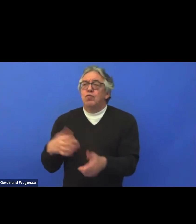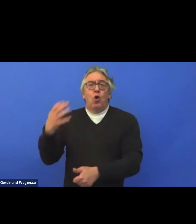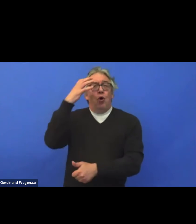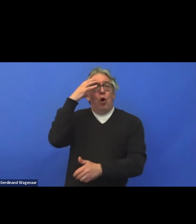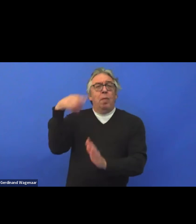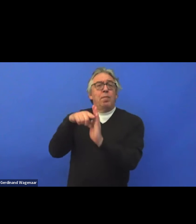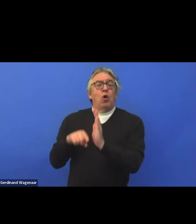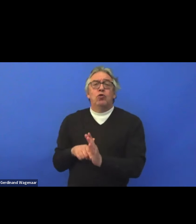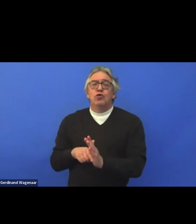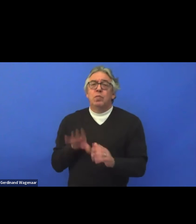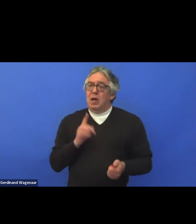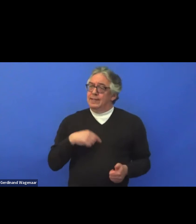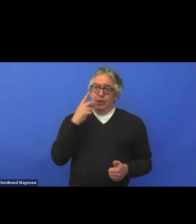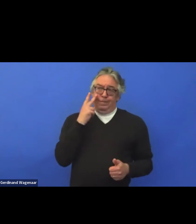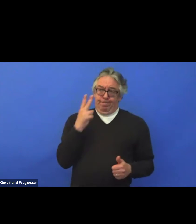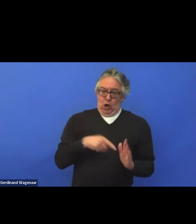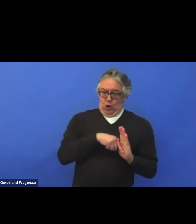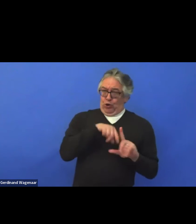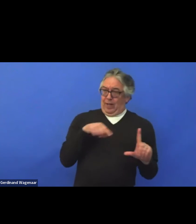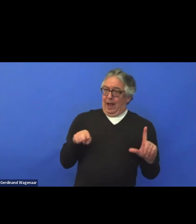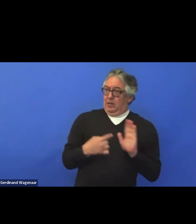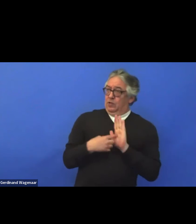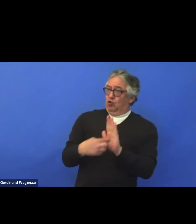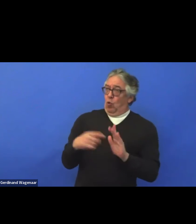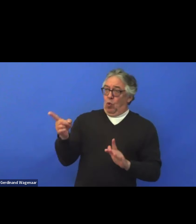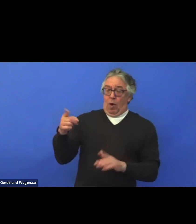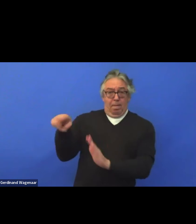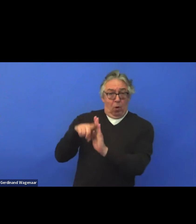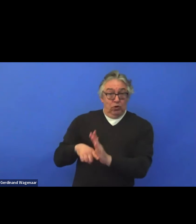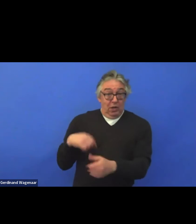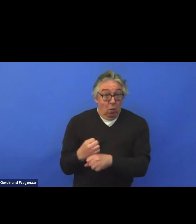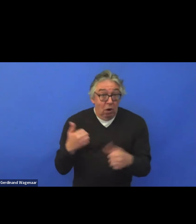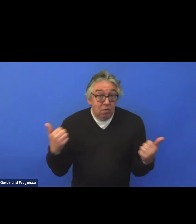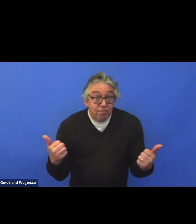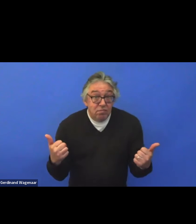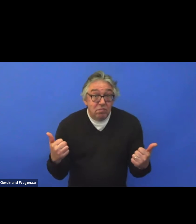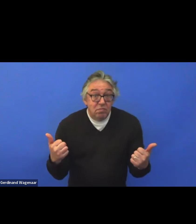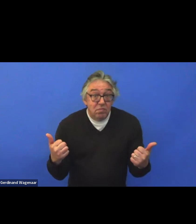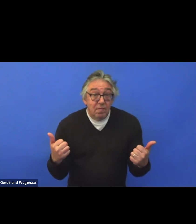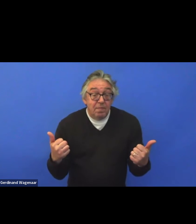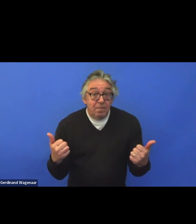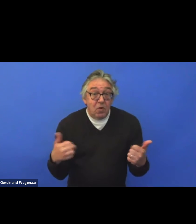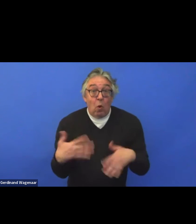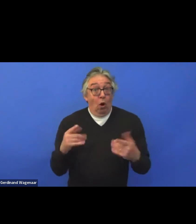Seeing if they actually are effective. If they actually work. Challenging them. Testing them.